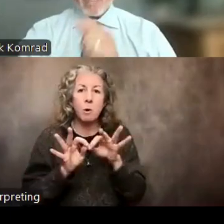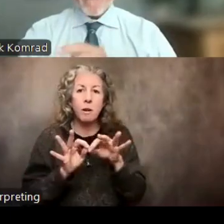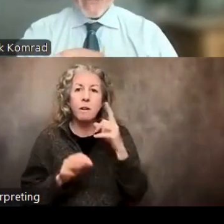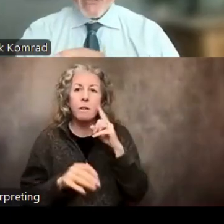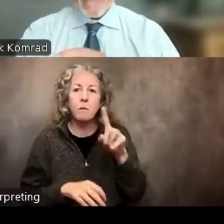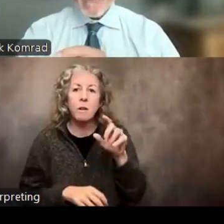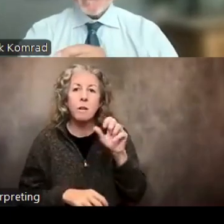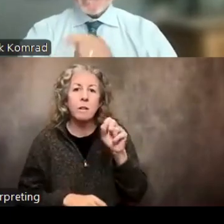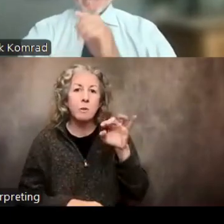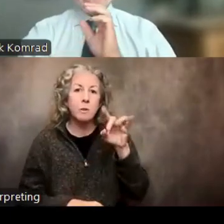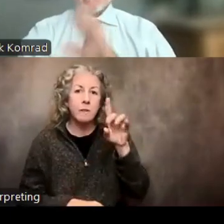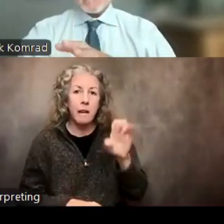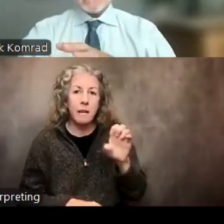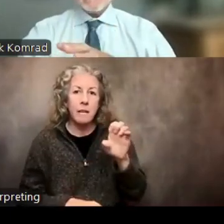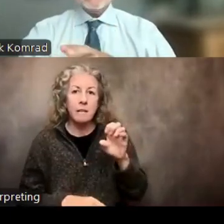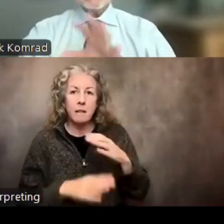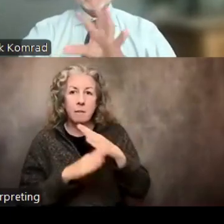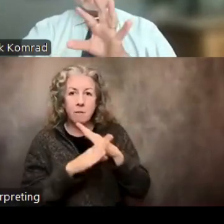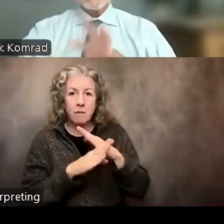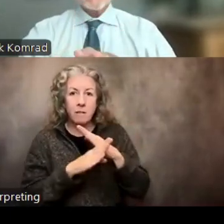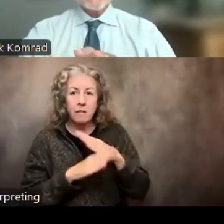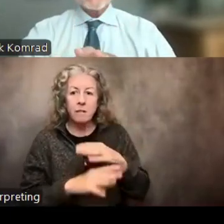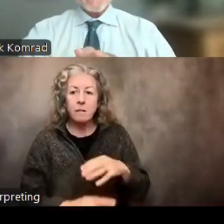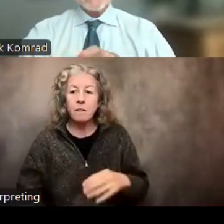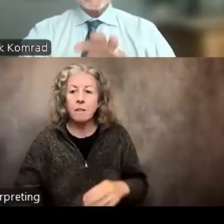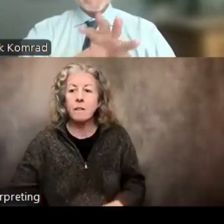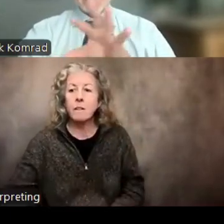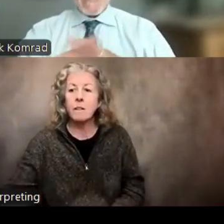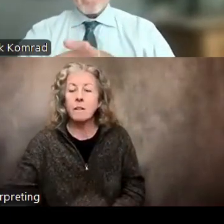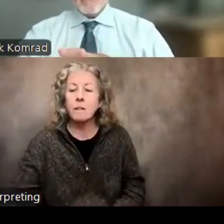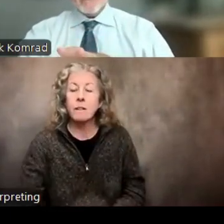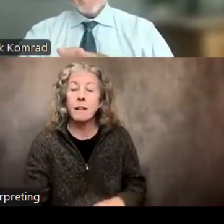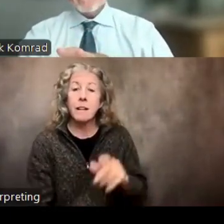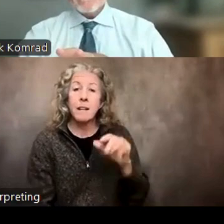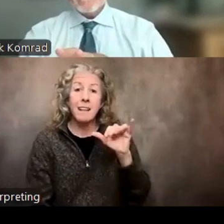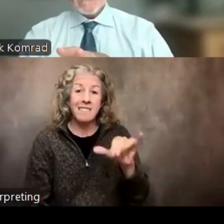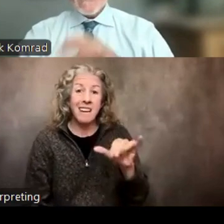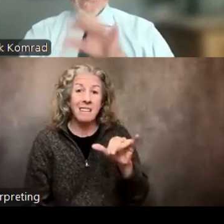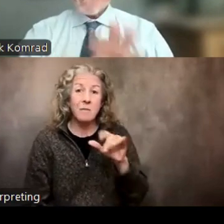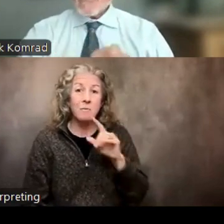prevention, and that is that suicide is a taboo. Now, mind